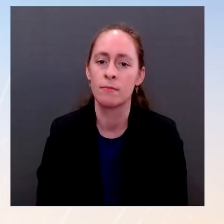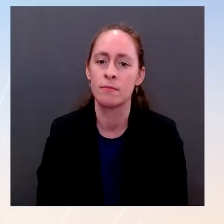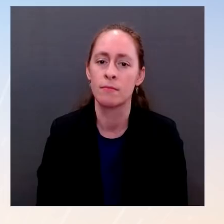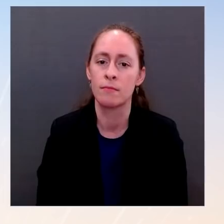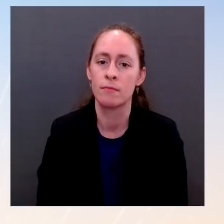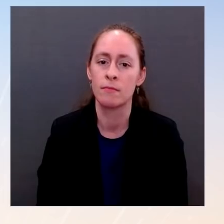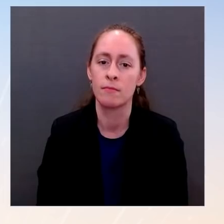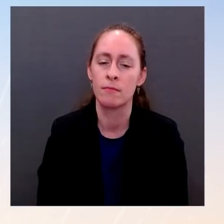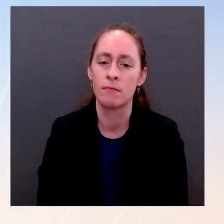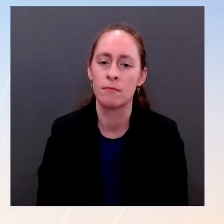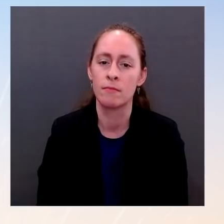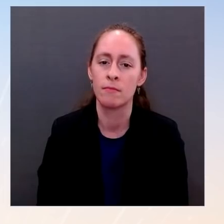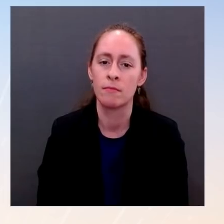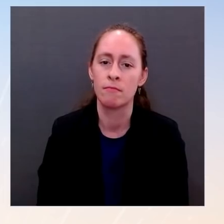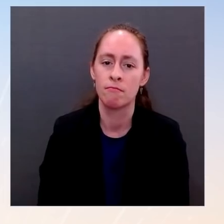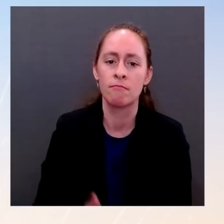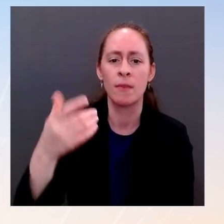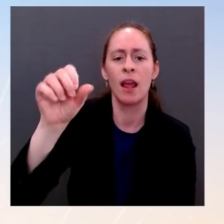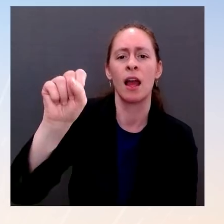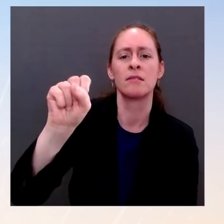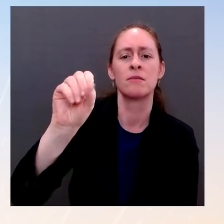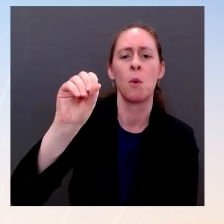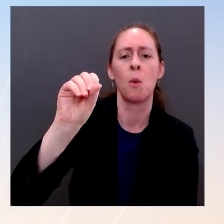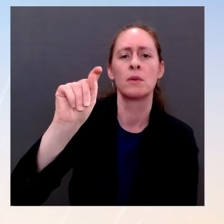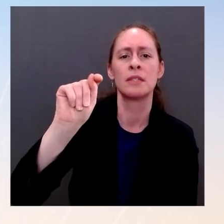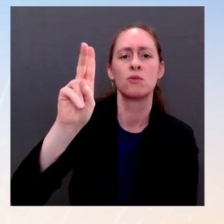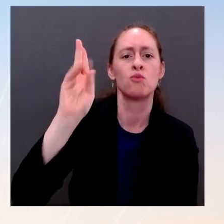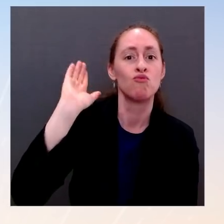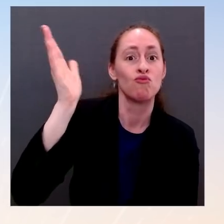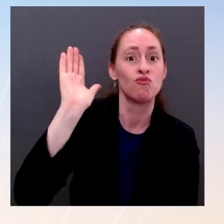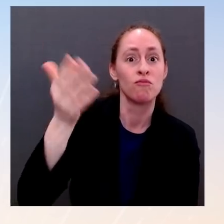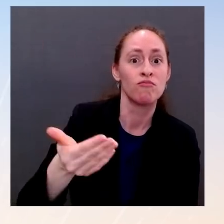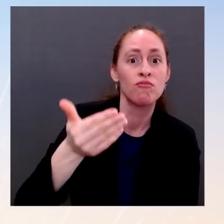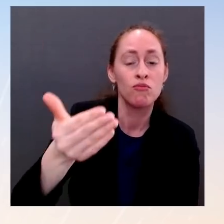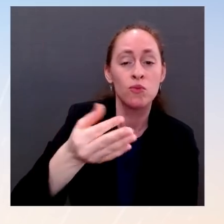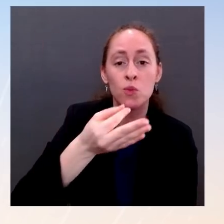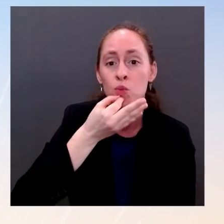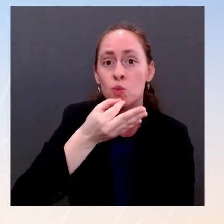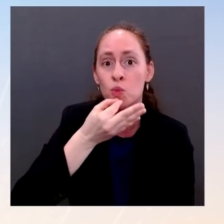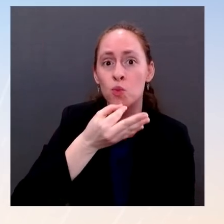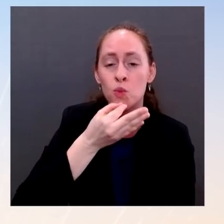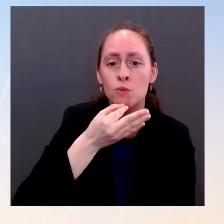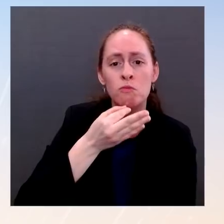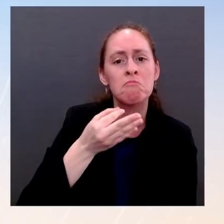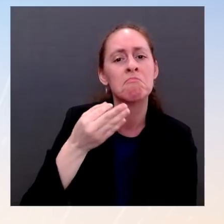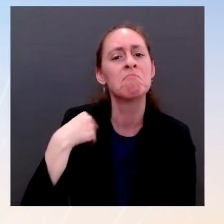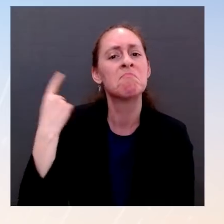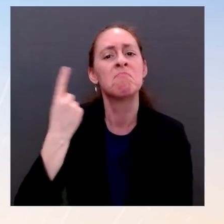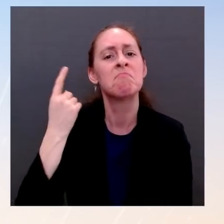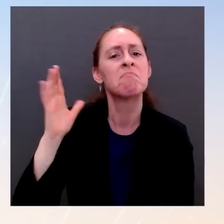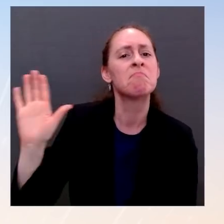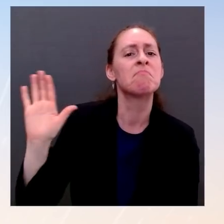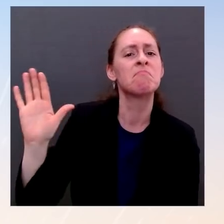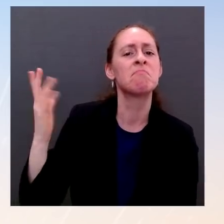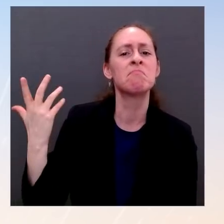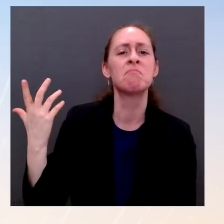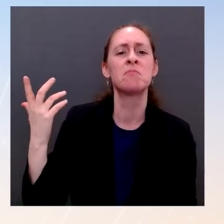what tone he is hoping to set in that speech, what message he's hoping to send to the country? Ms. Psaki: I expect we will have more as we get a little bit closer.